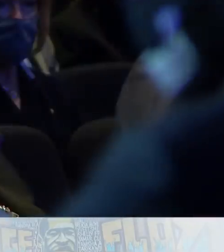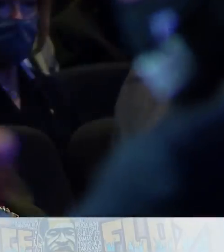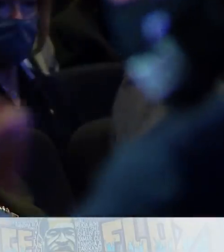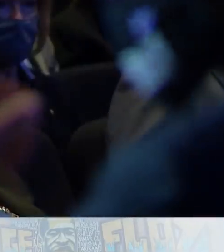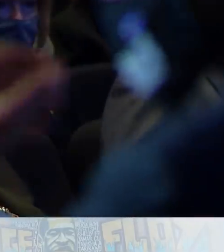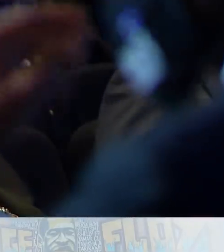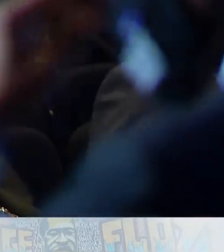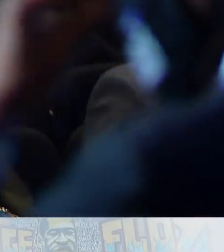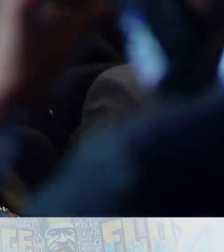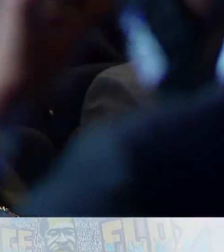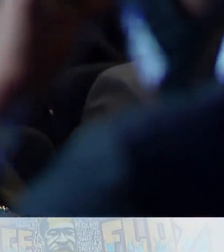THEIR SEATS.